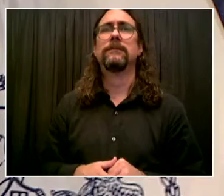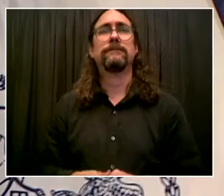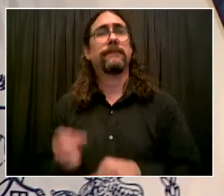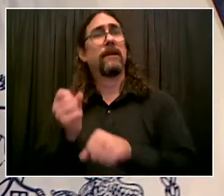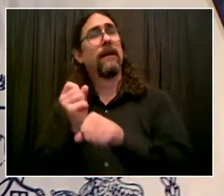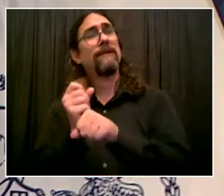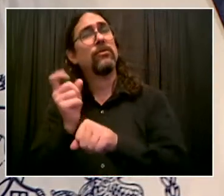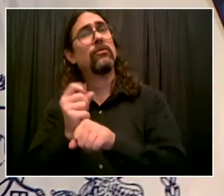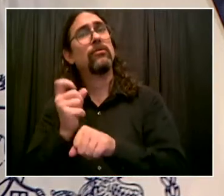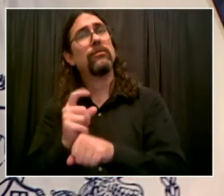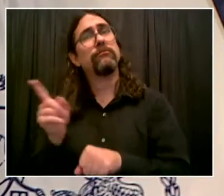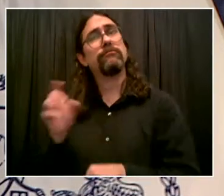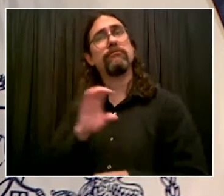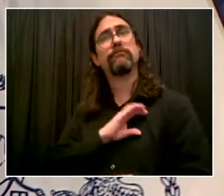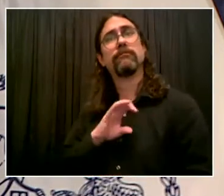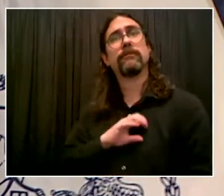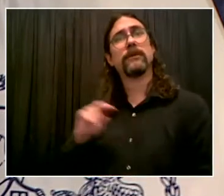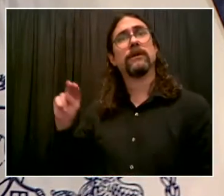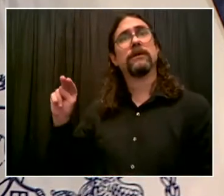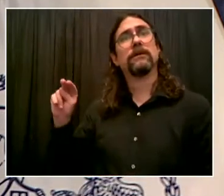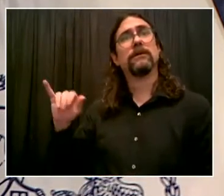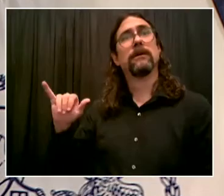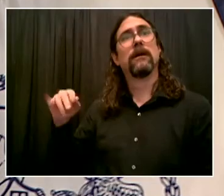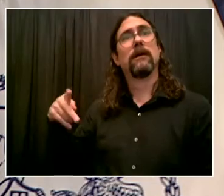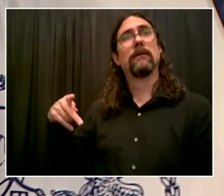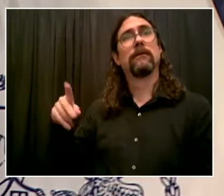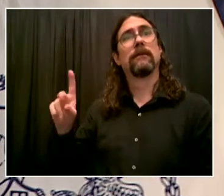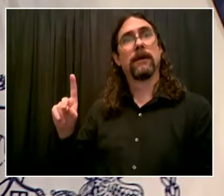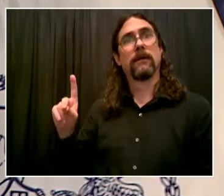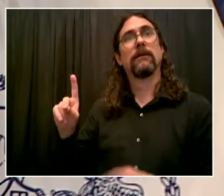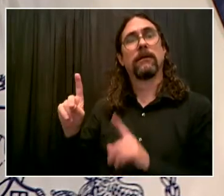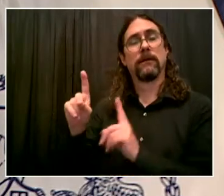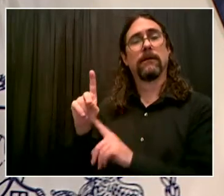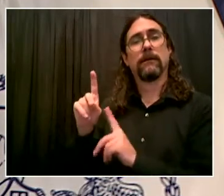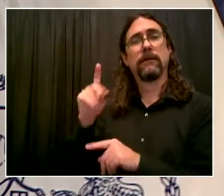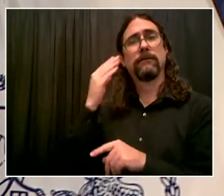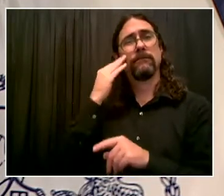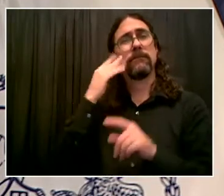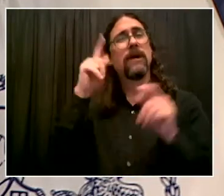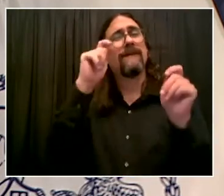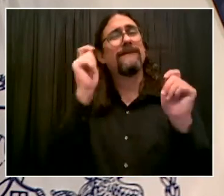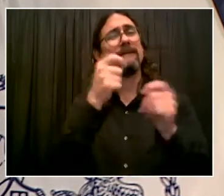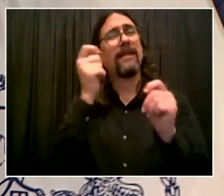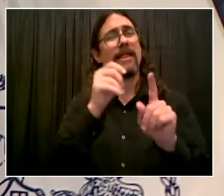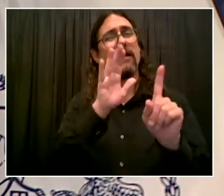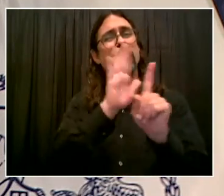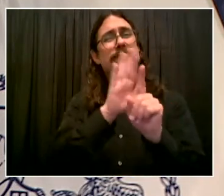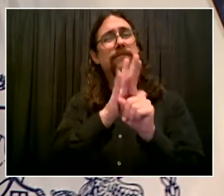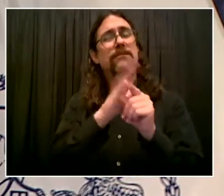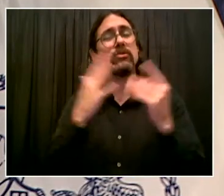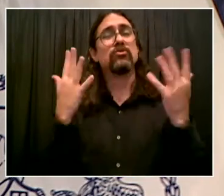EVERY YEAR NYPD IS PUT A SPECIAL EFFORT INTO. IT IS ALL OF THE